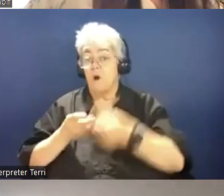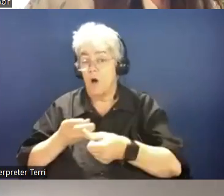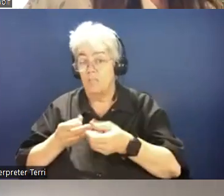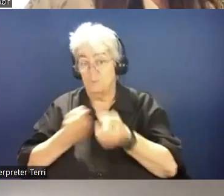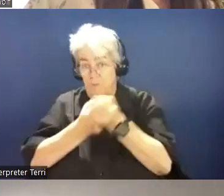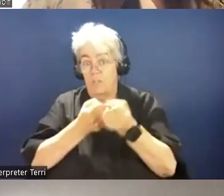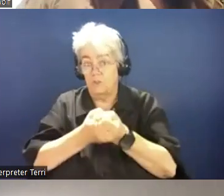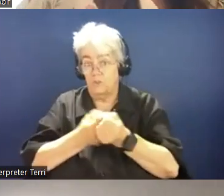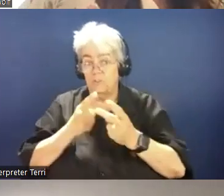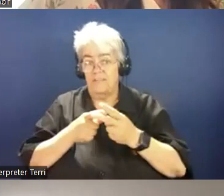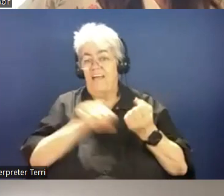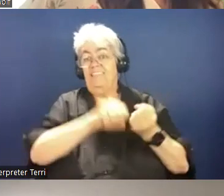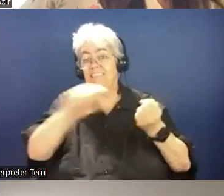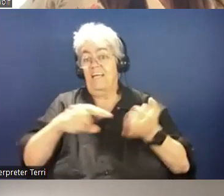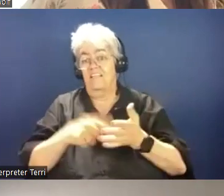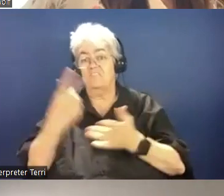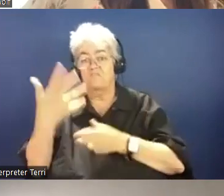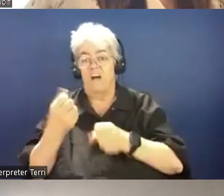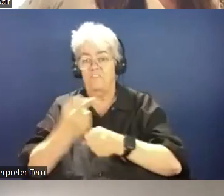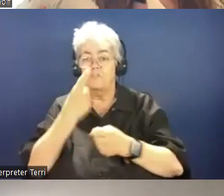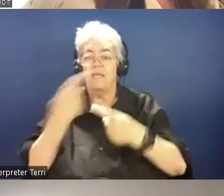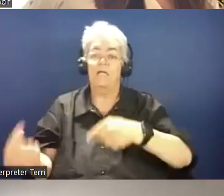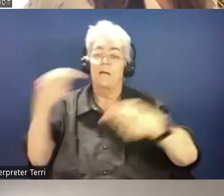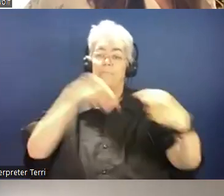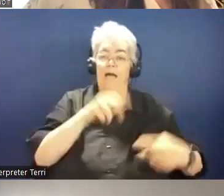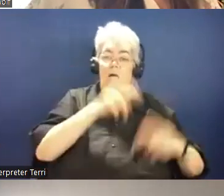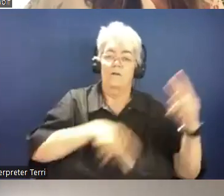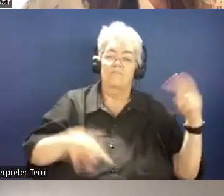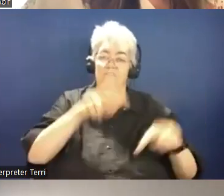so they can come back and re-evaluate. That also kind of put the municipalities